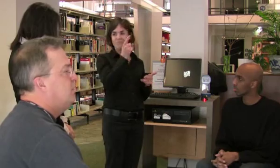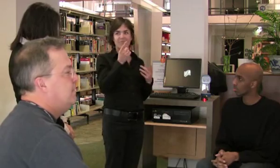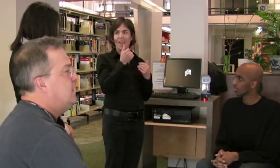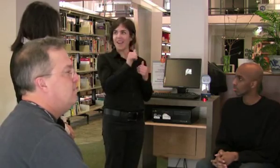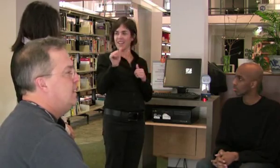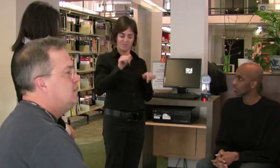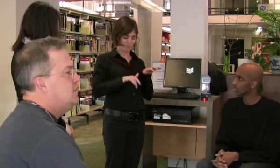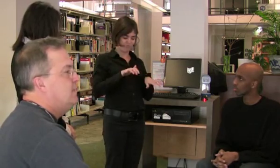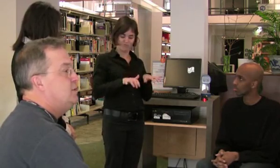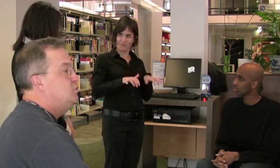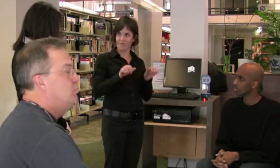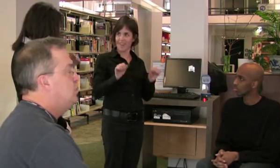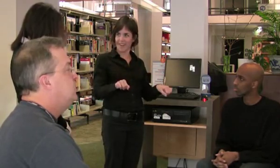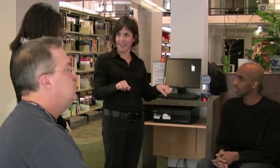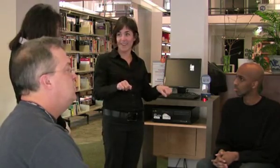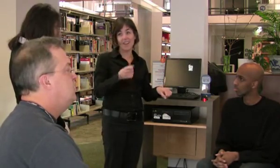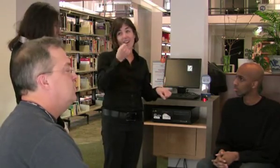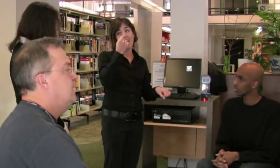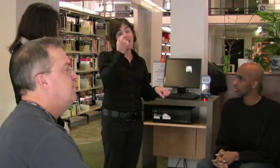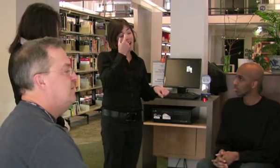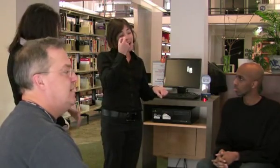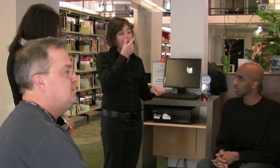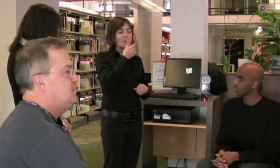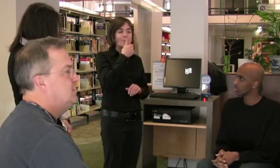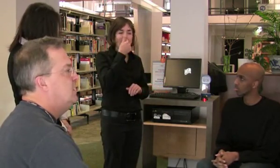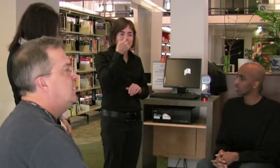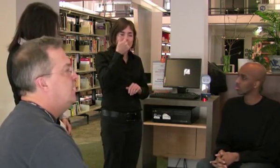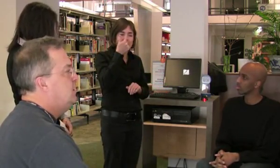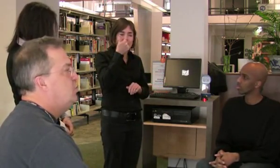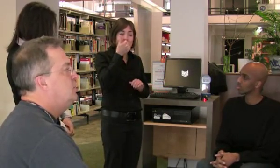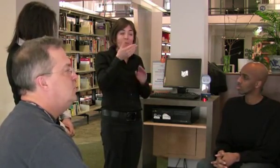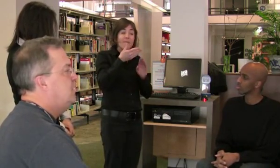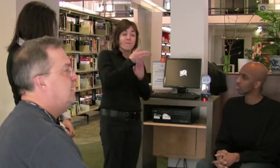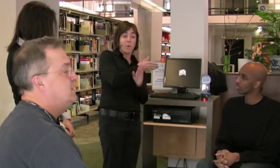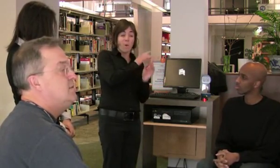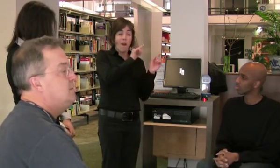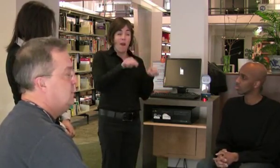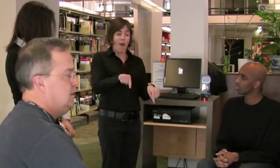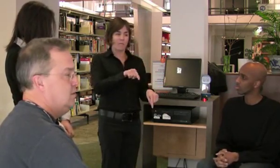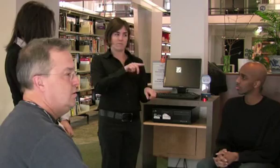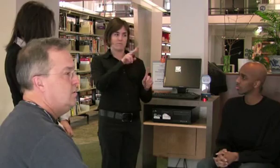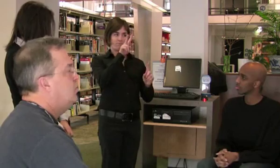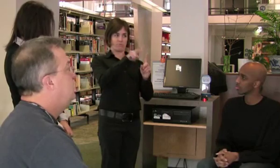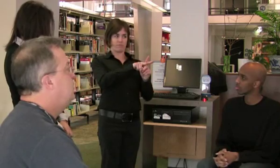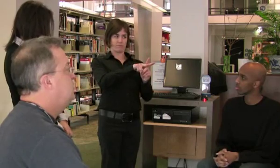if you have a library card. We recommend that you